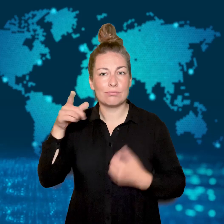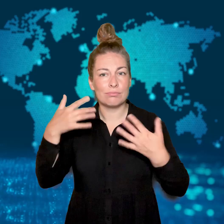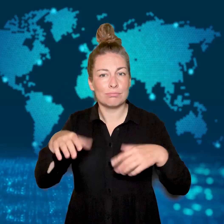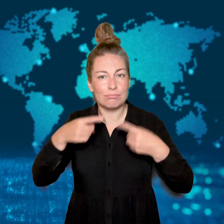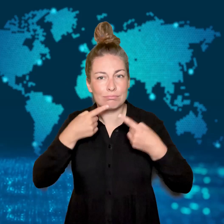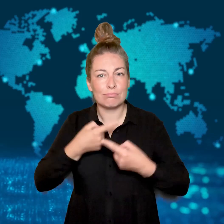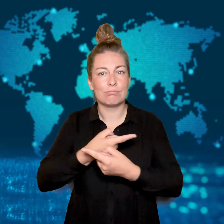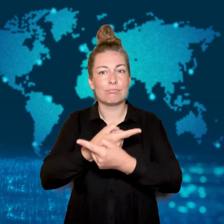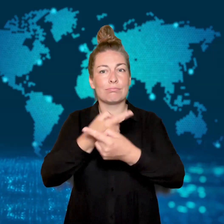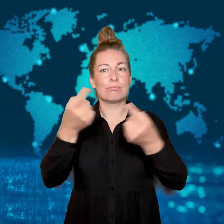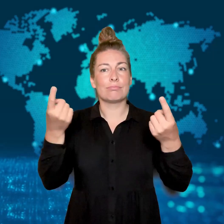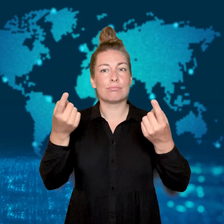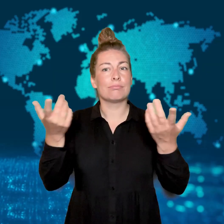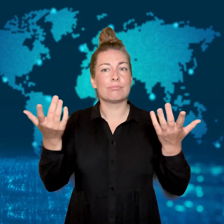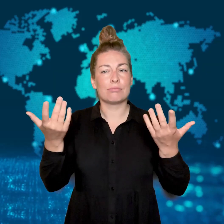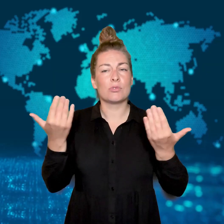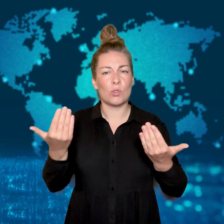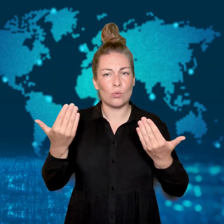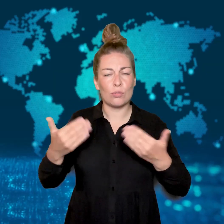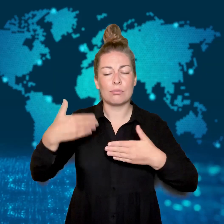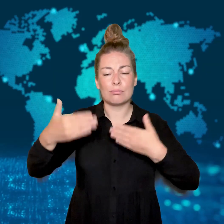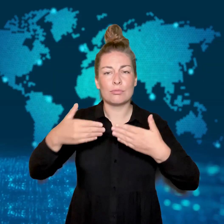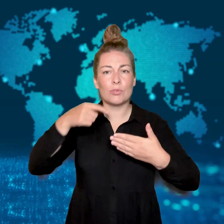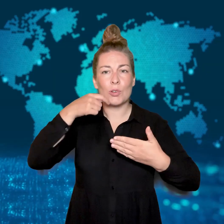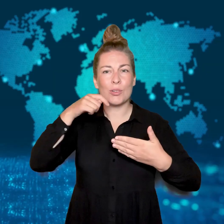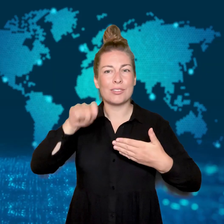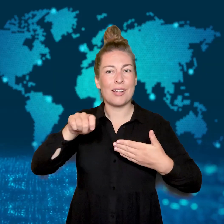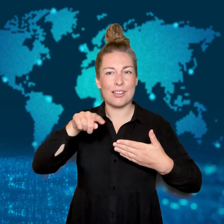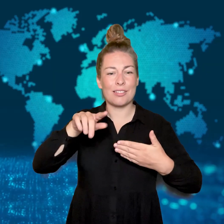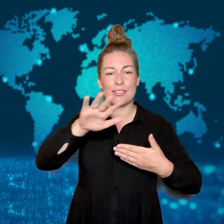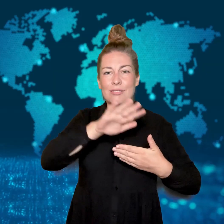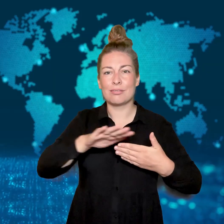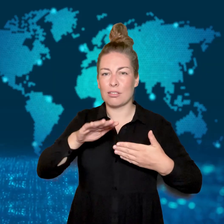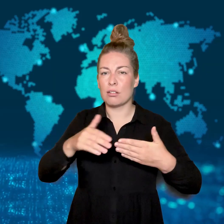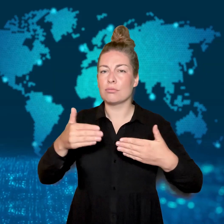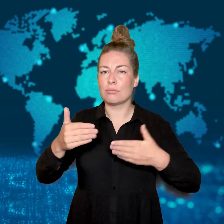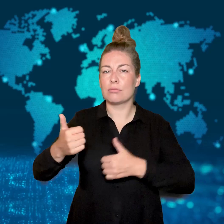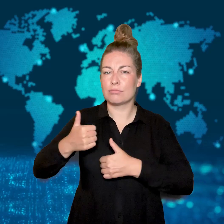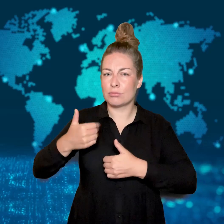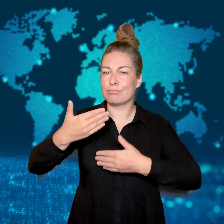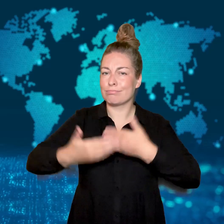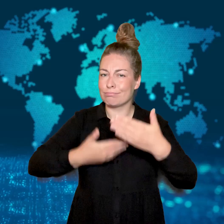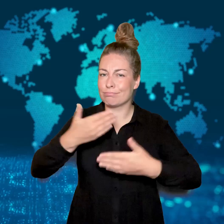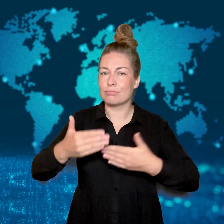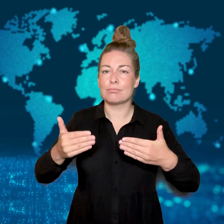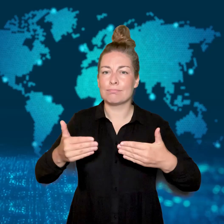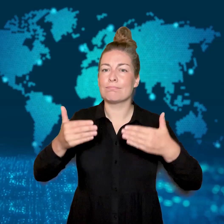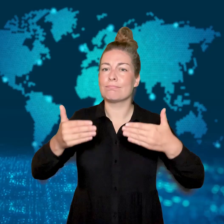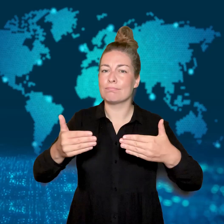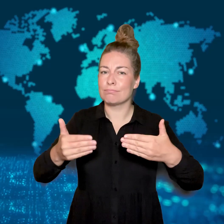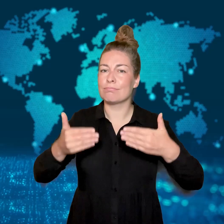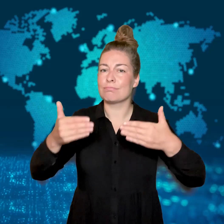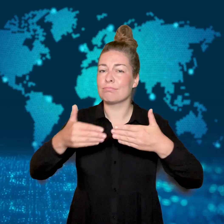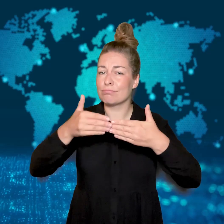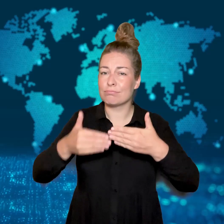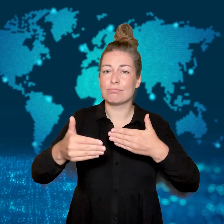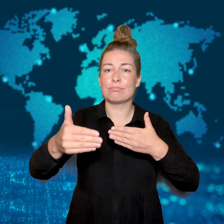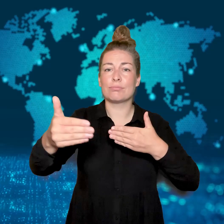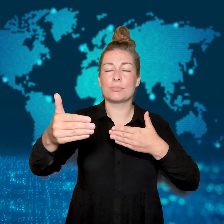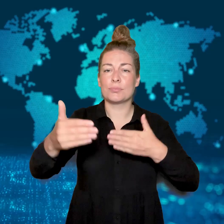Ukraine's President, Volodymyr Zelenskyy, announced that